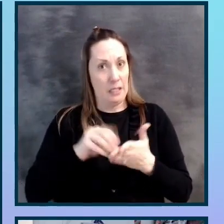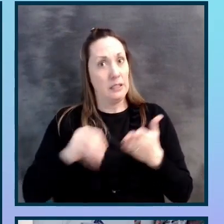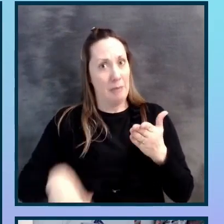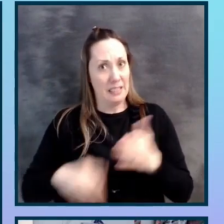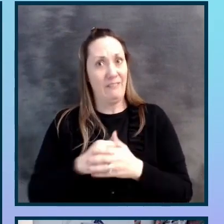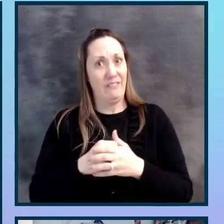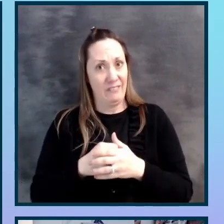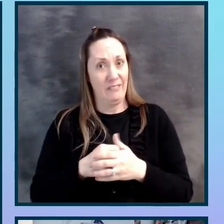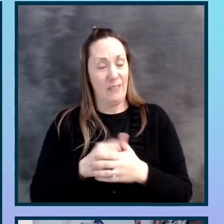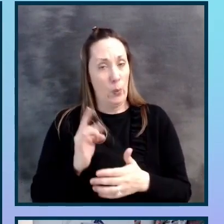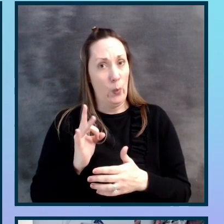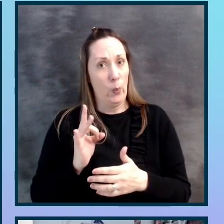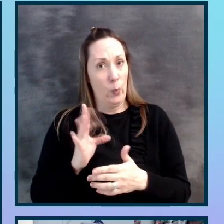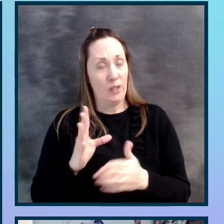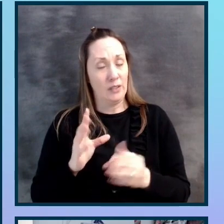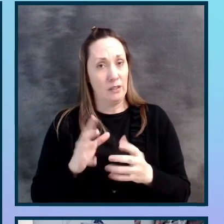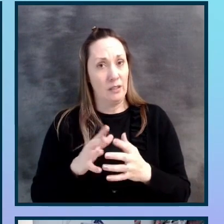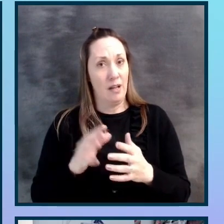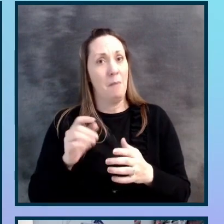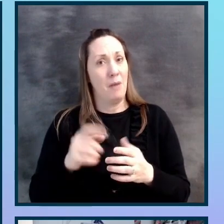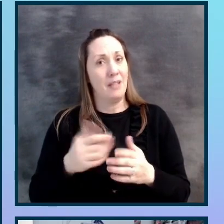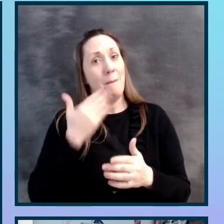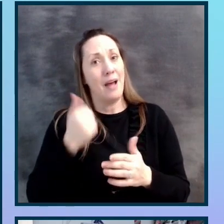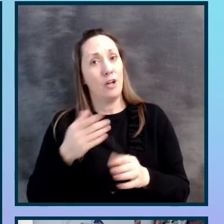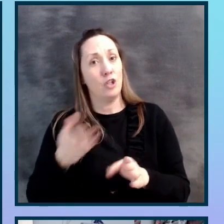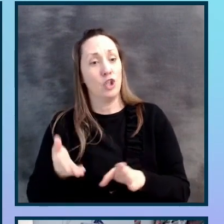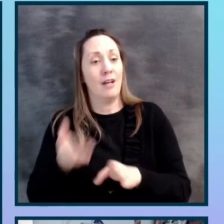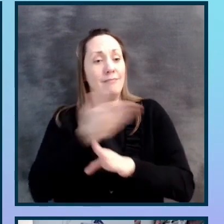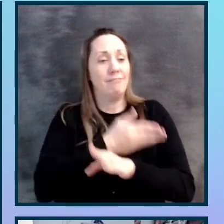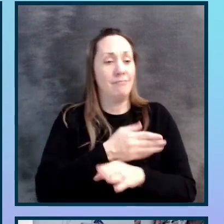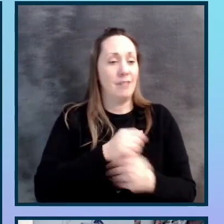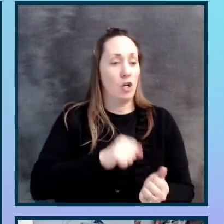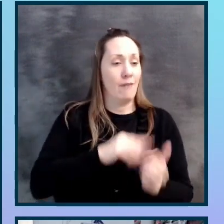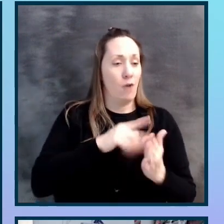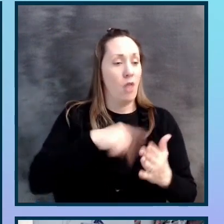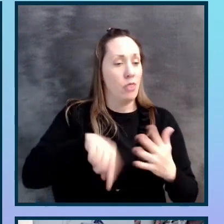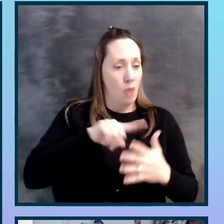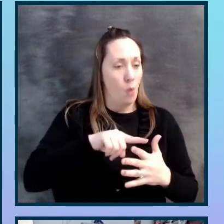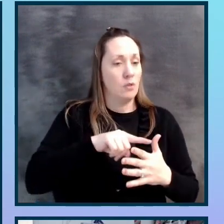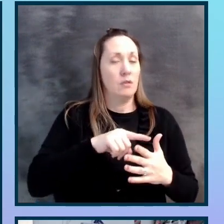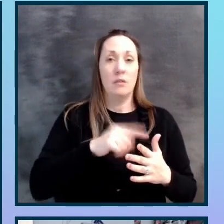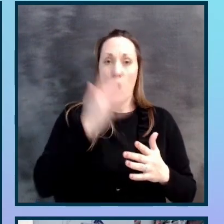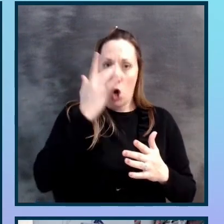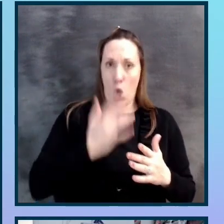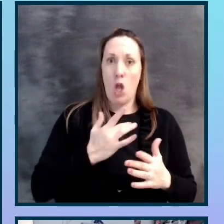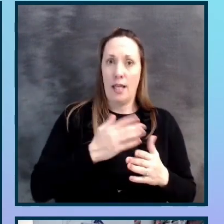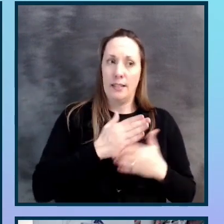than if your team had taken the time and addressed those decisions in the earliest stages of design.